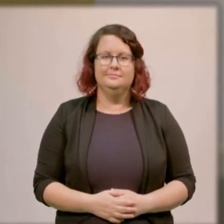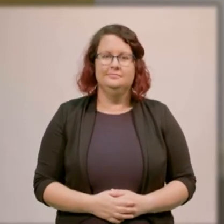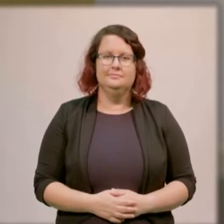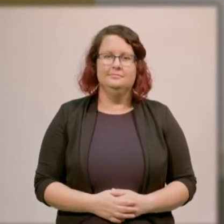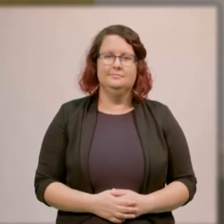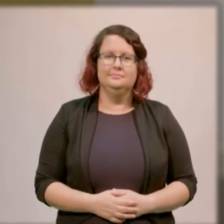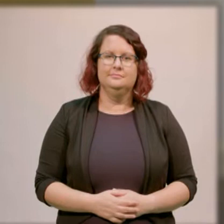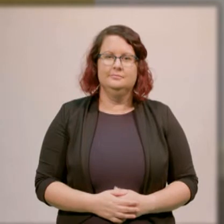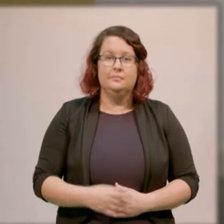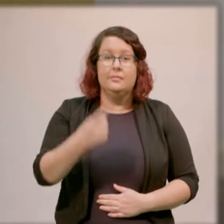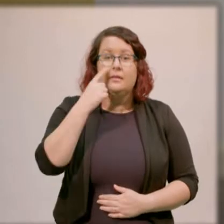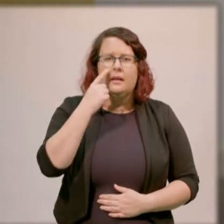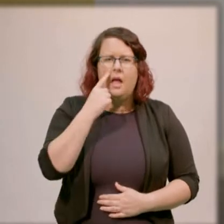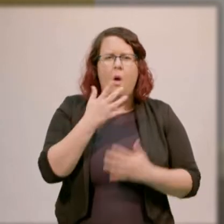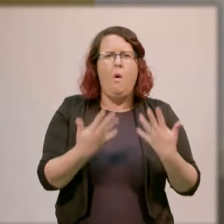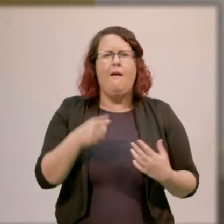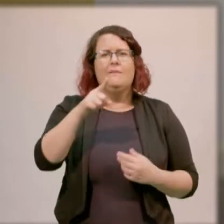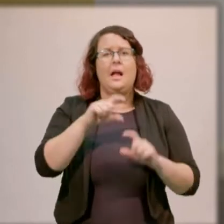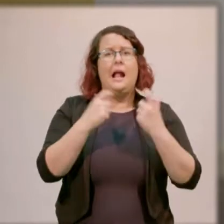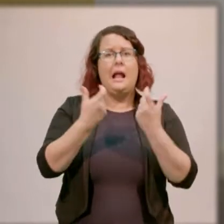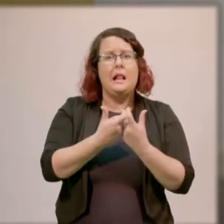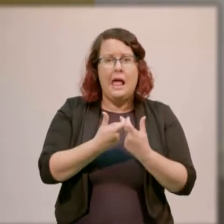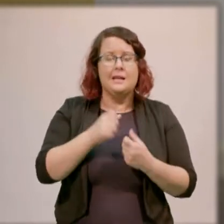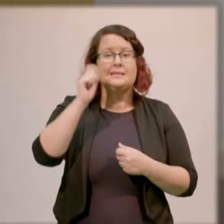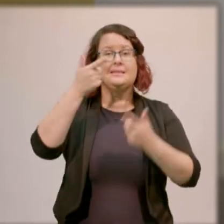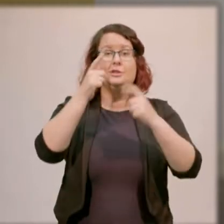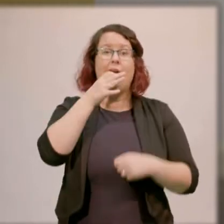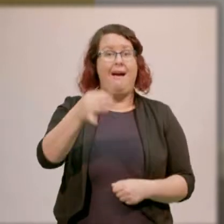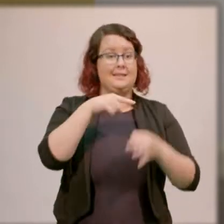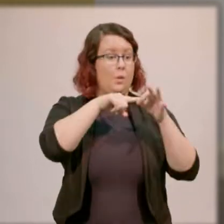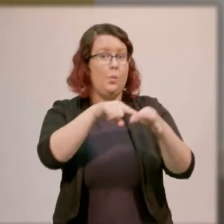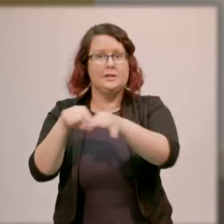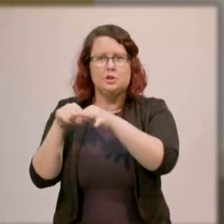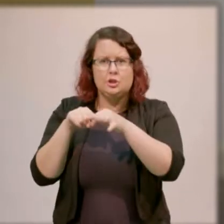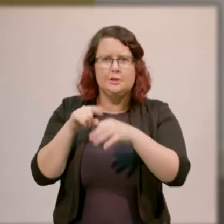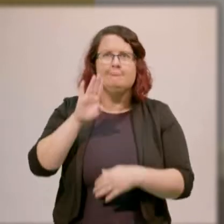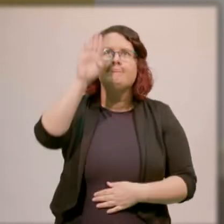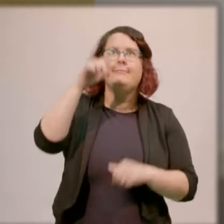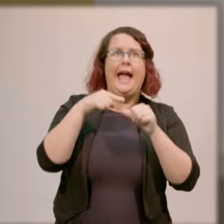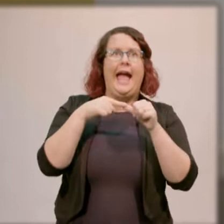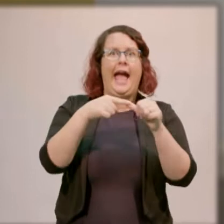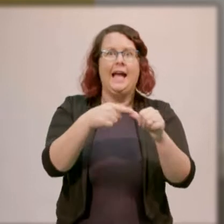Notice how often in class, when you answer questions, you can't just state the simple answer.